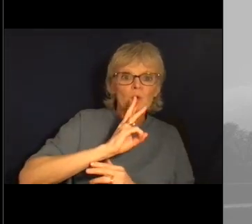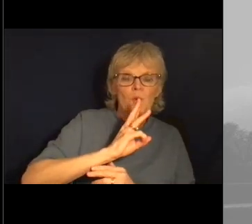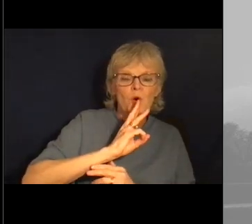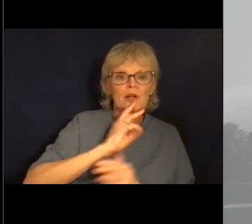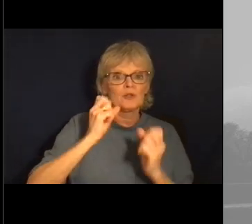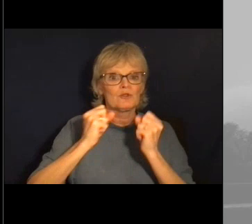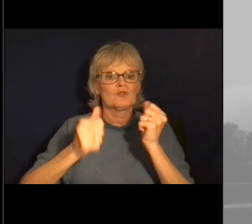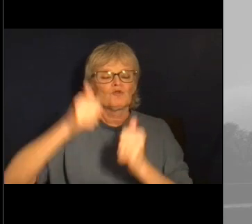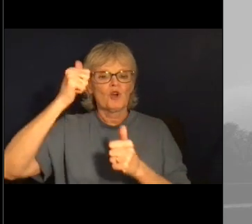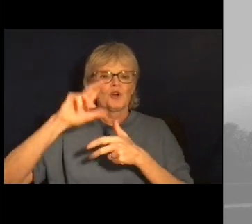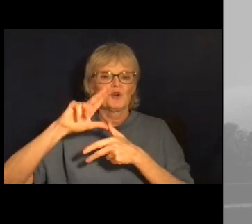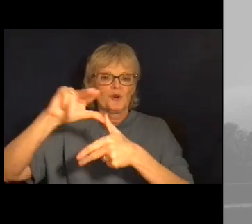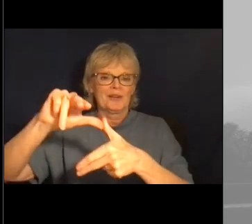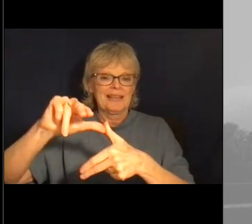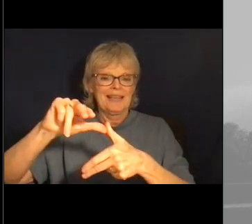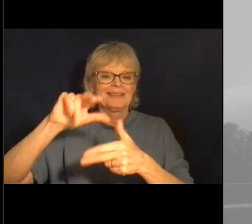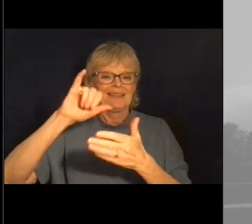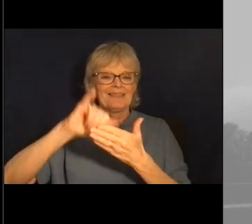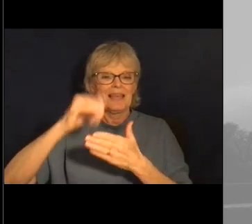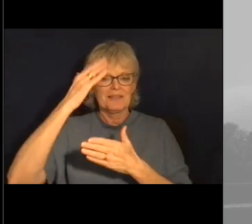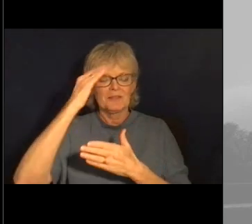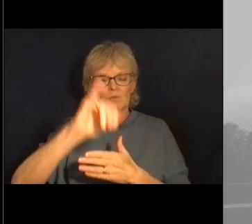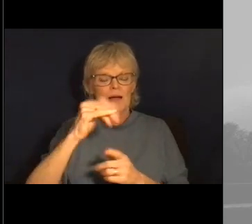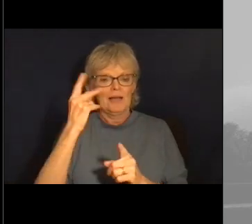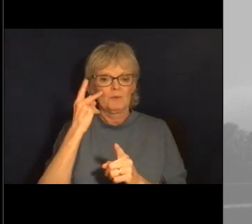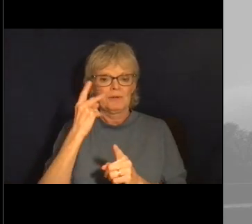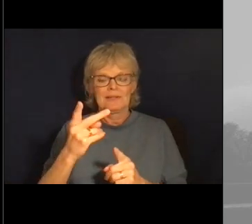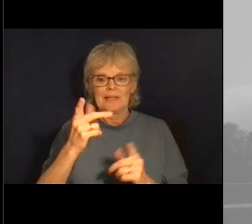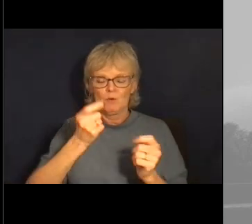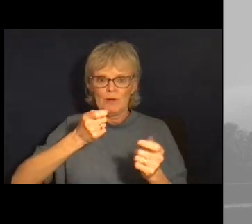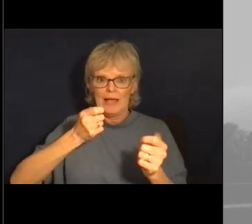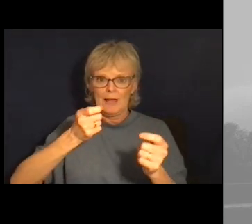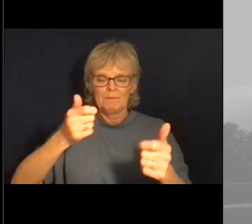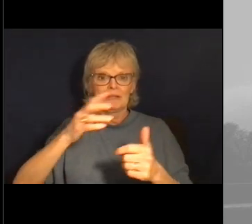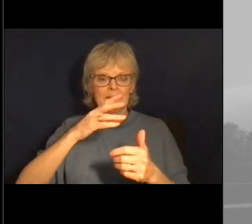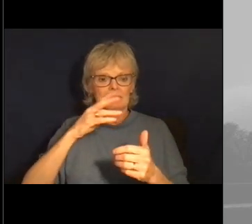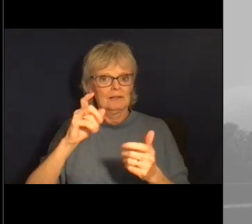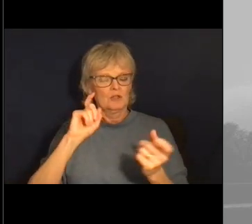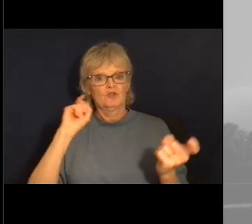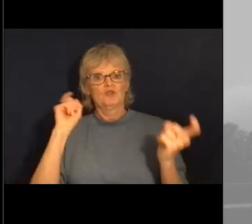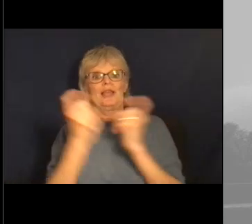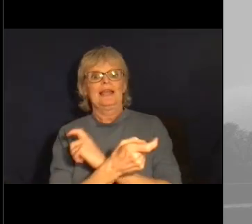And that's why we see that very rapid and sometimes drastic change when hurricanes make landfall